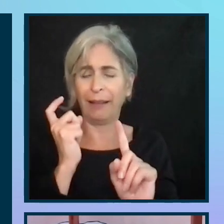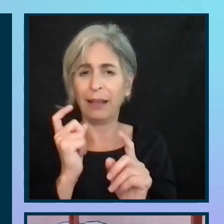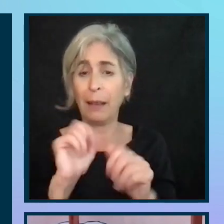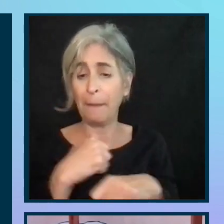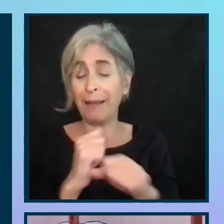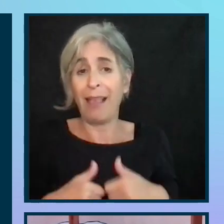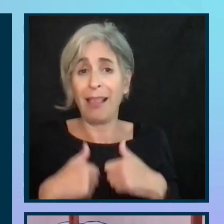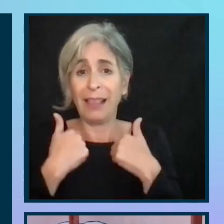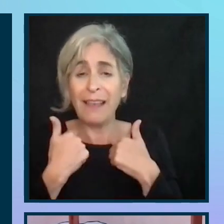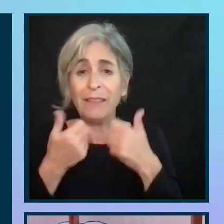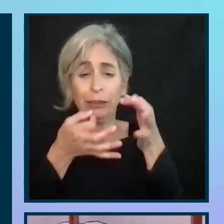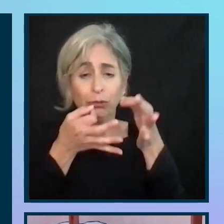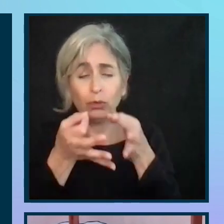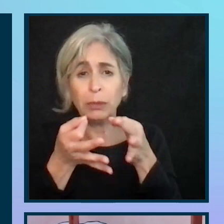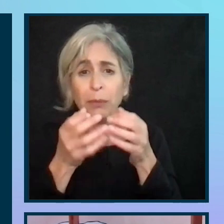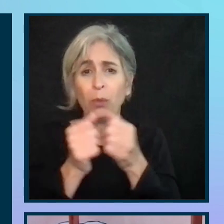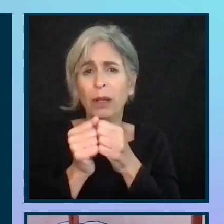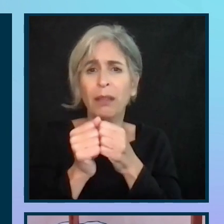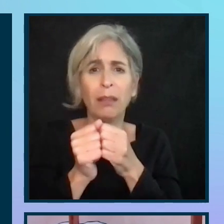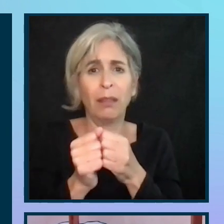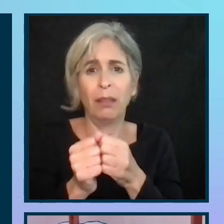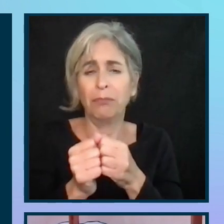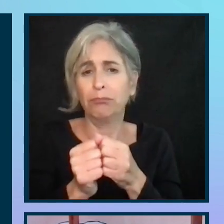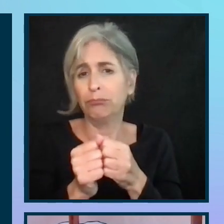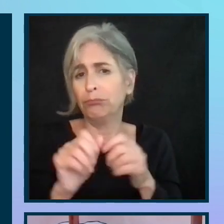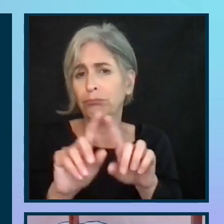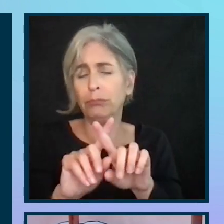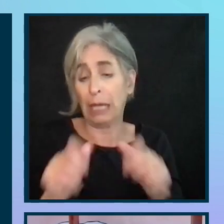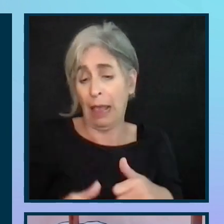we could script them with Cucumber, and they could live in your test suite